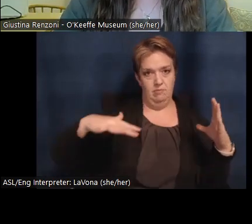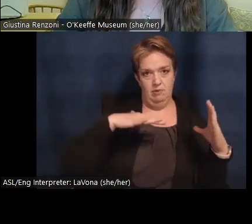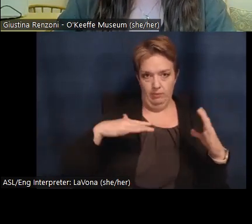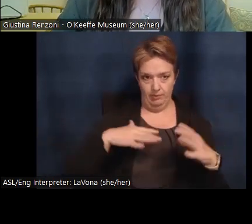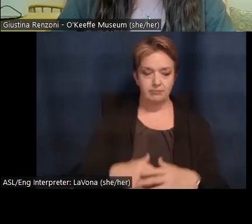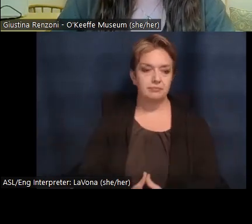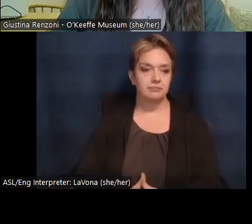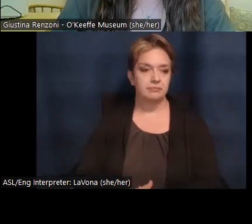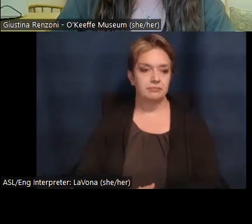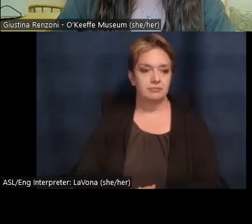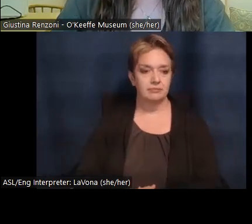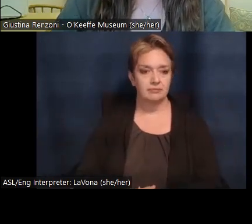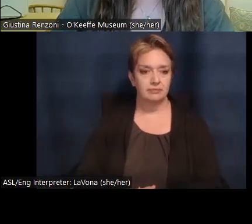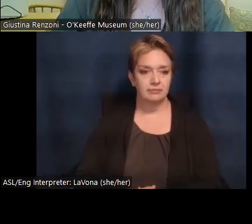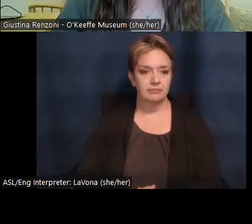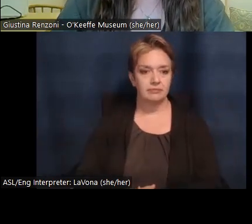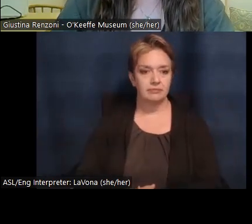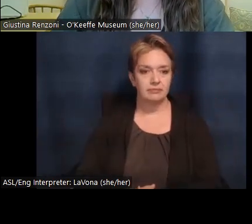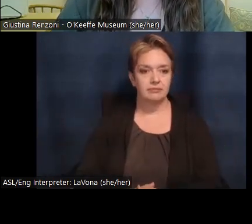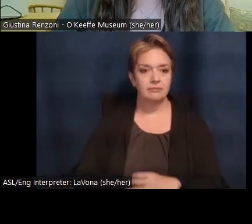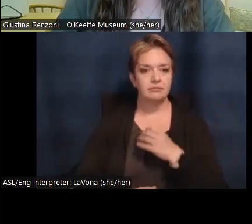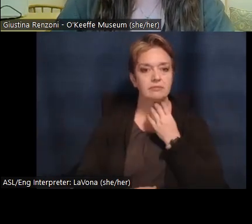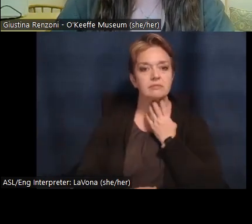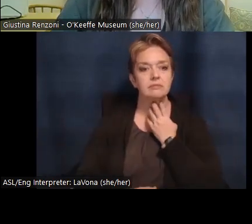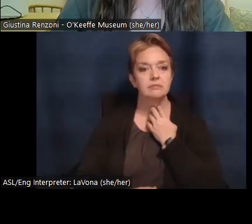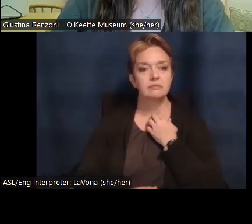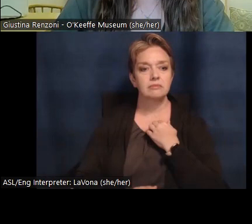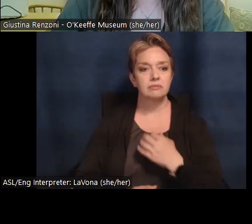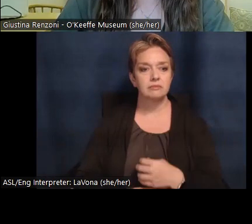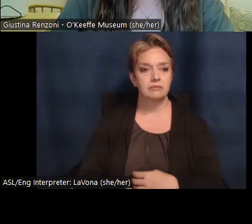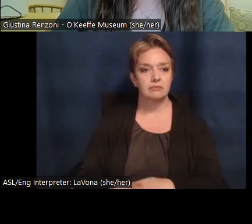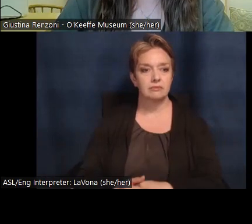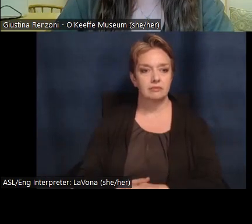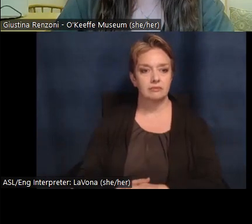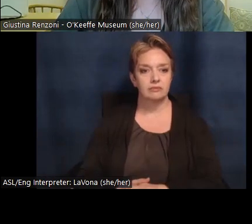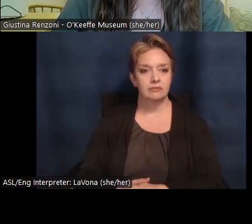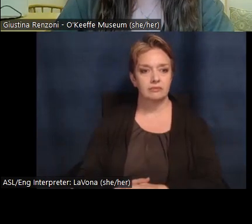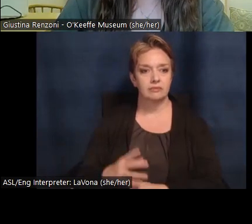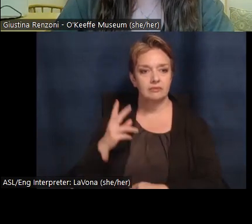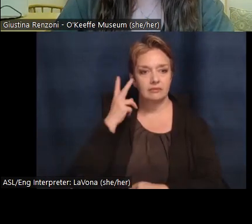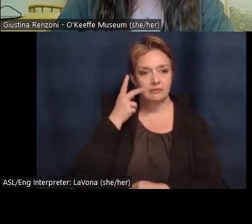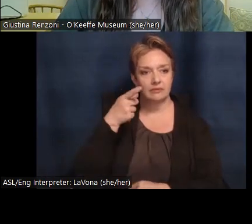So you can see right here is the O’Keeffe Welcome Center,